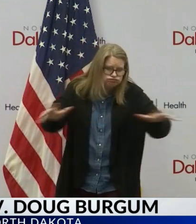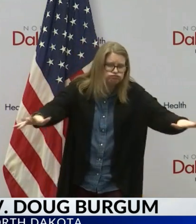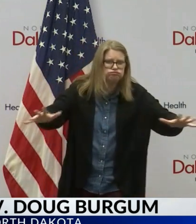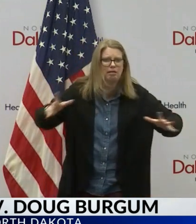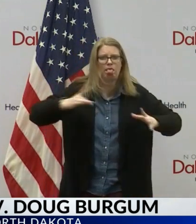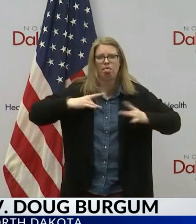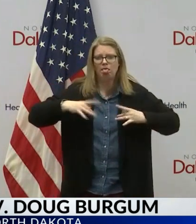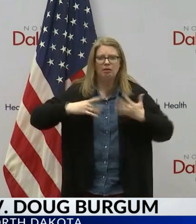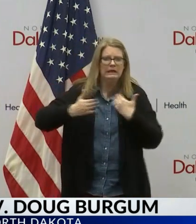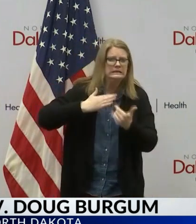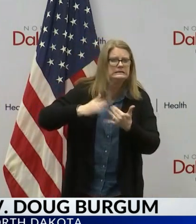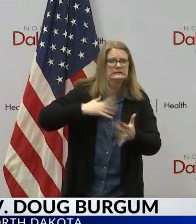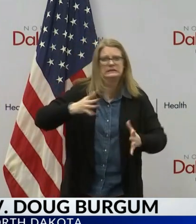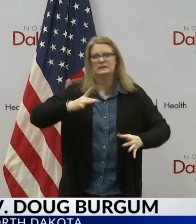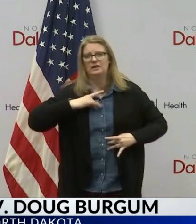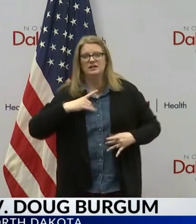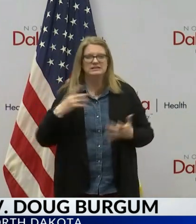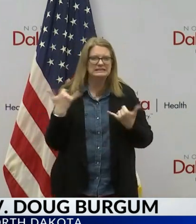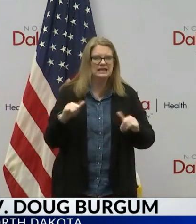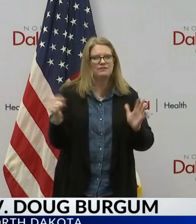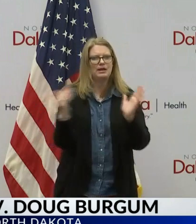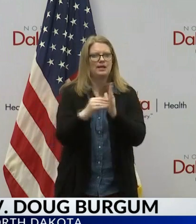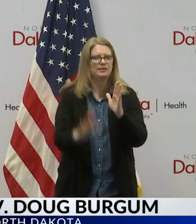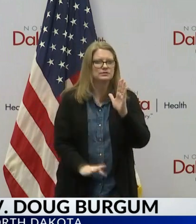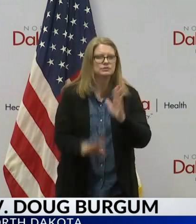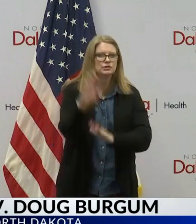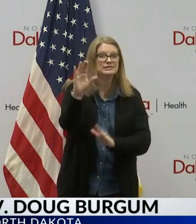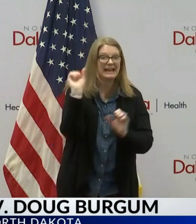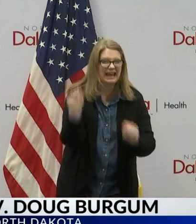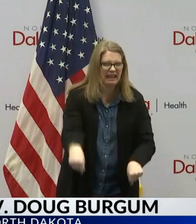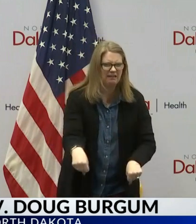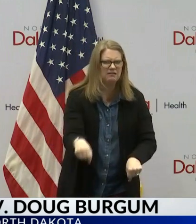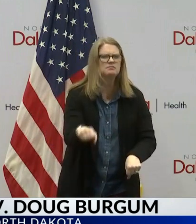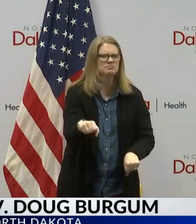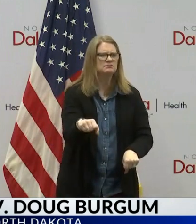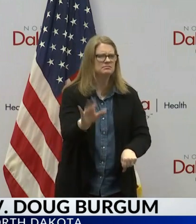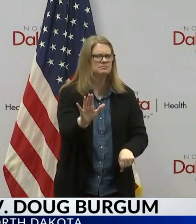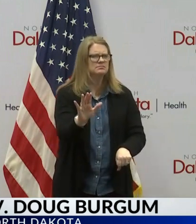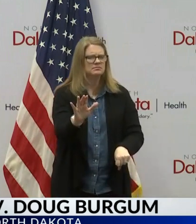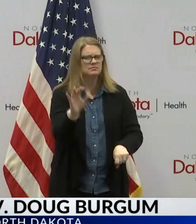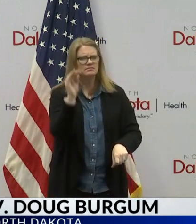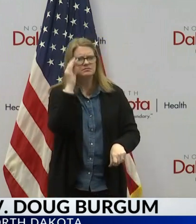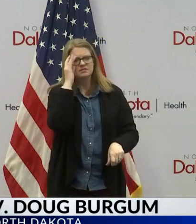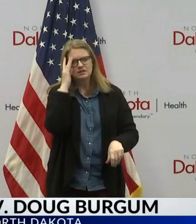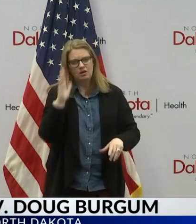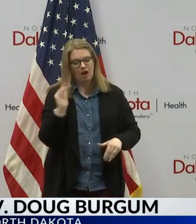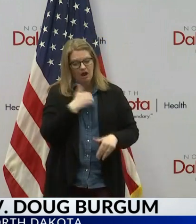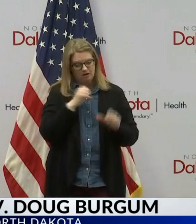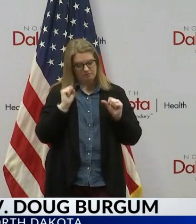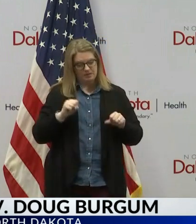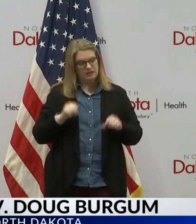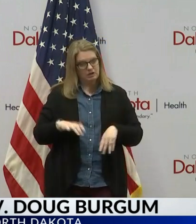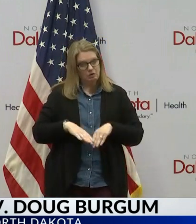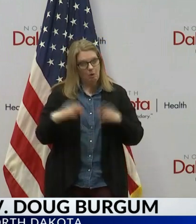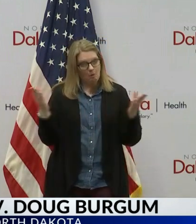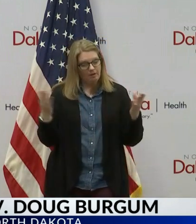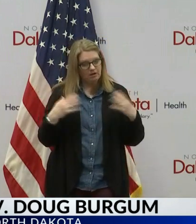IS JUST AS STRONG IT WAS SIX WEEKS AGO AND A MONTH AGO. IT IS STILL A DEADLY VIRUS,